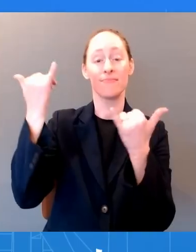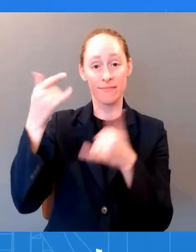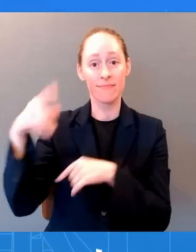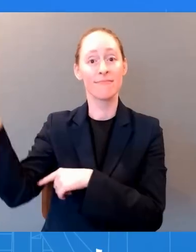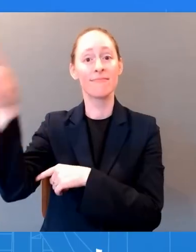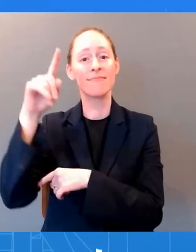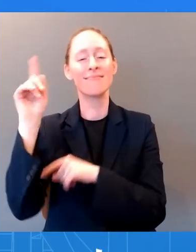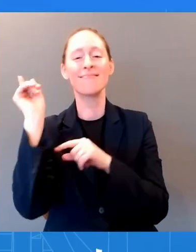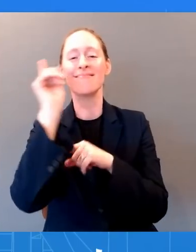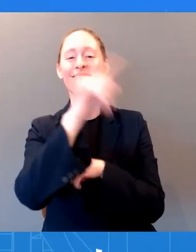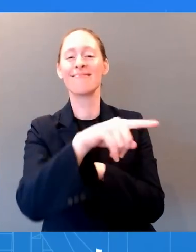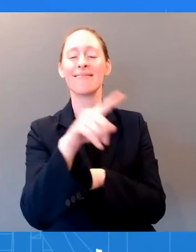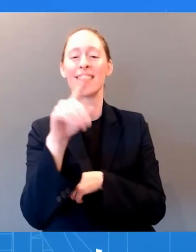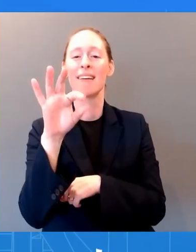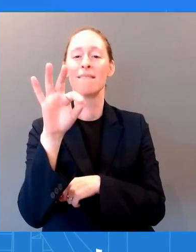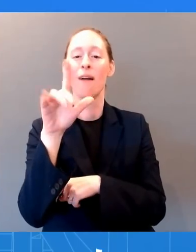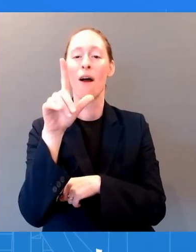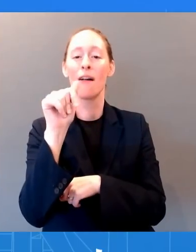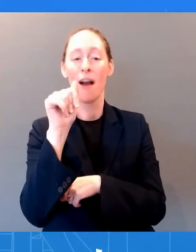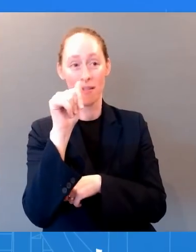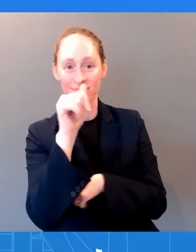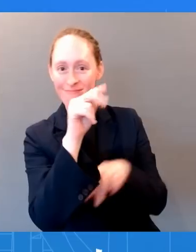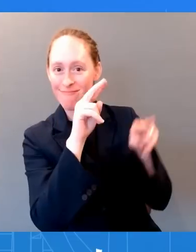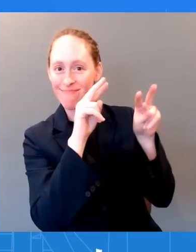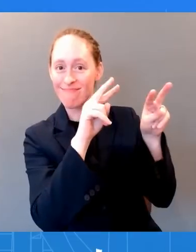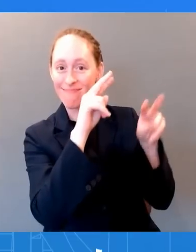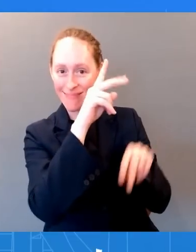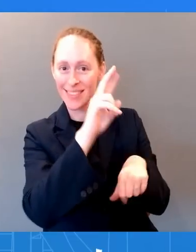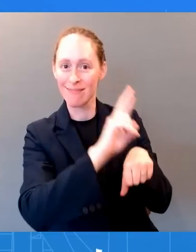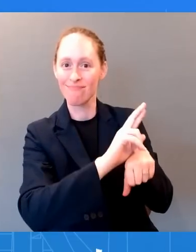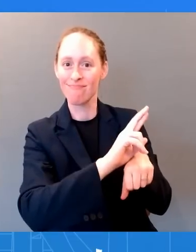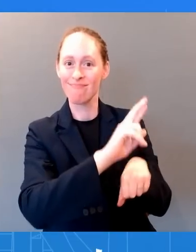Despite the launch being pulled down, we look forward to it happening